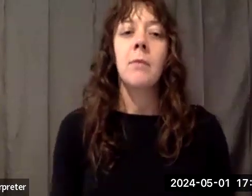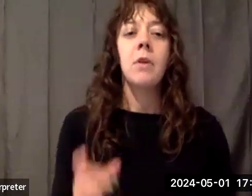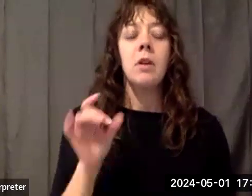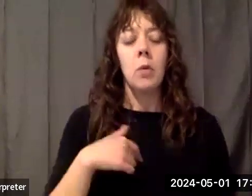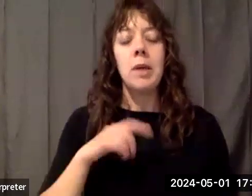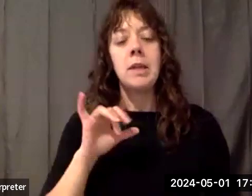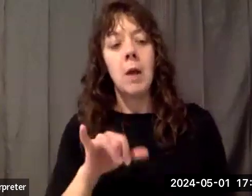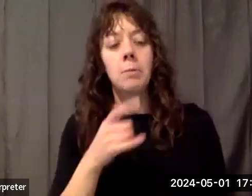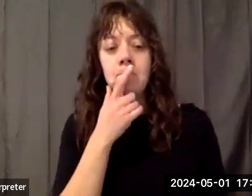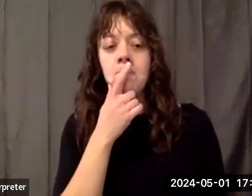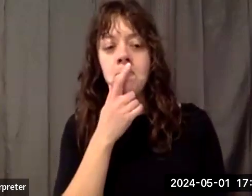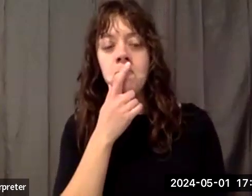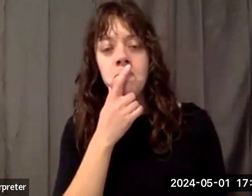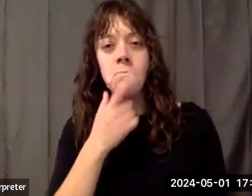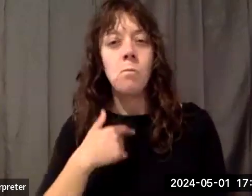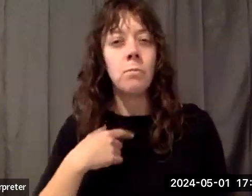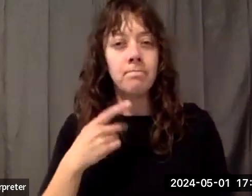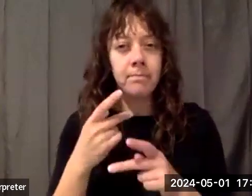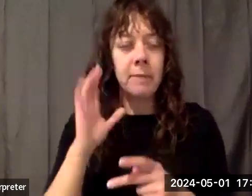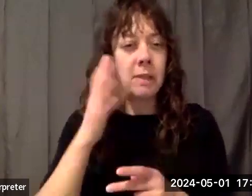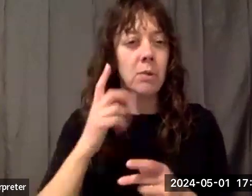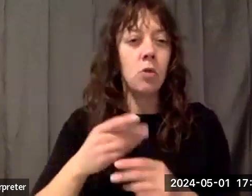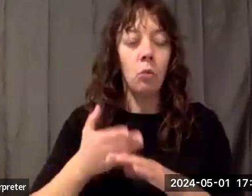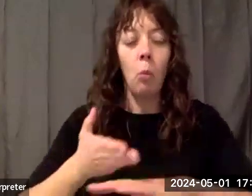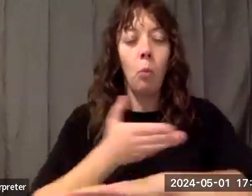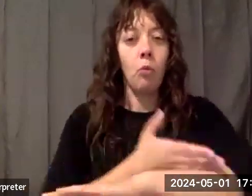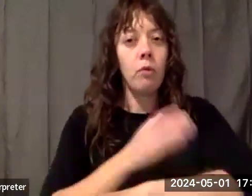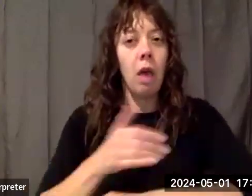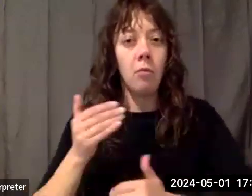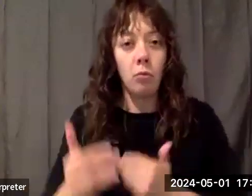or improve a process that would bring those in alignment so that we could expedite